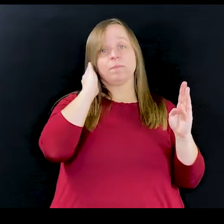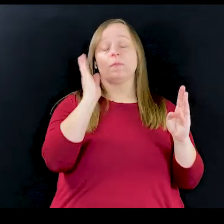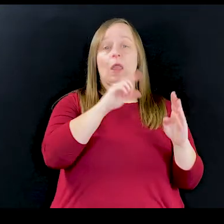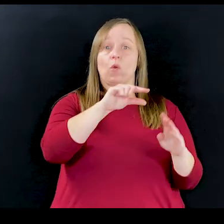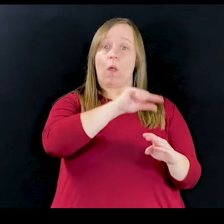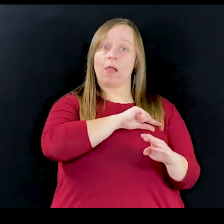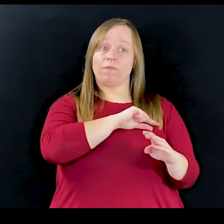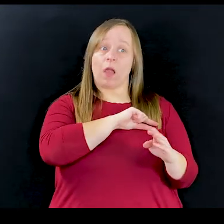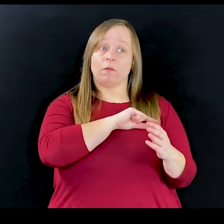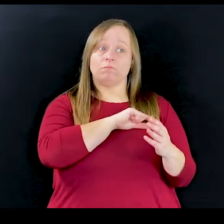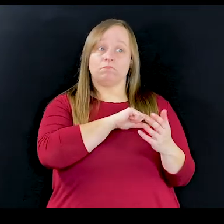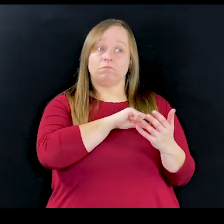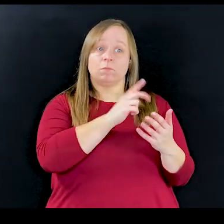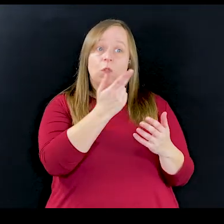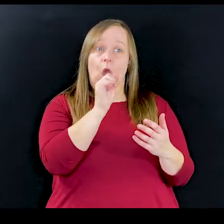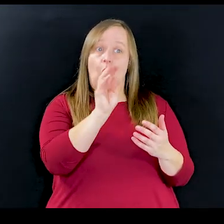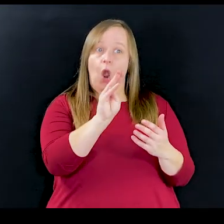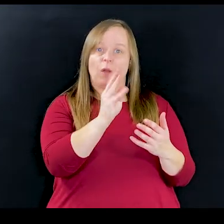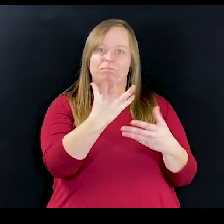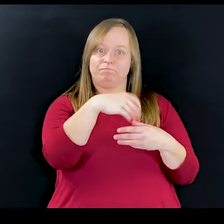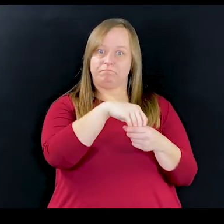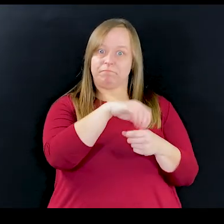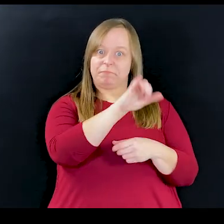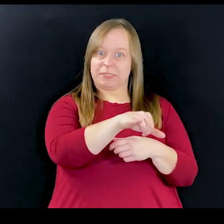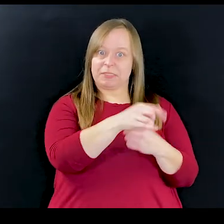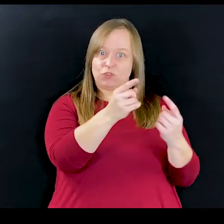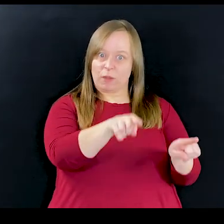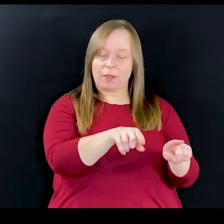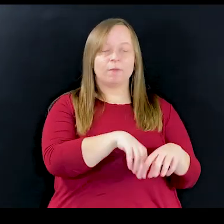would be considered this harm element.